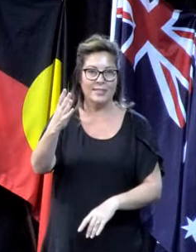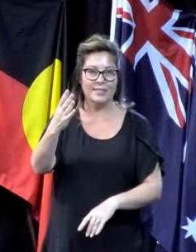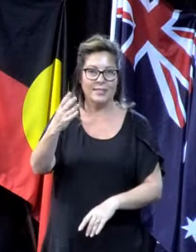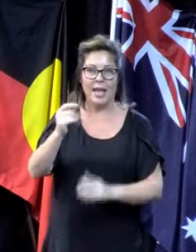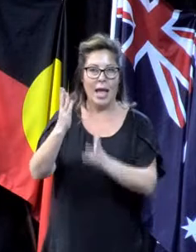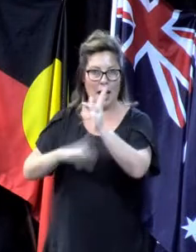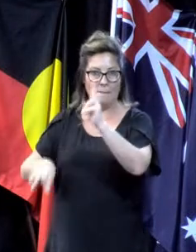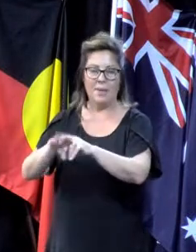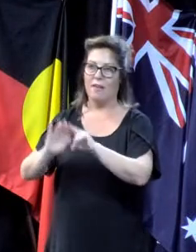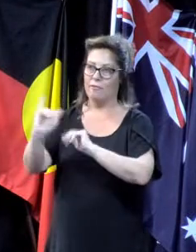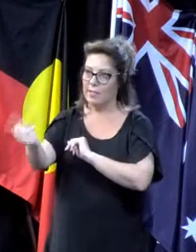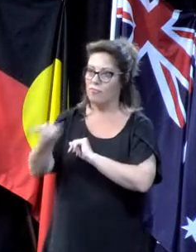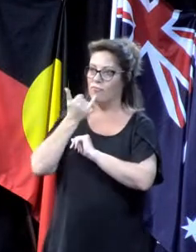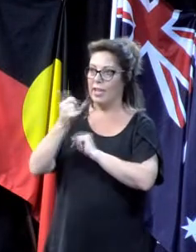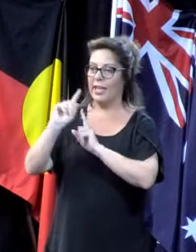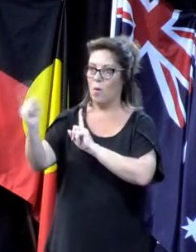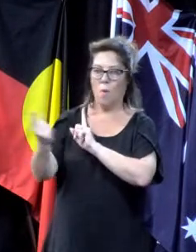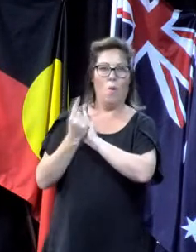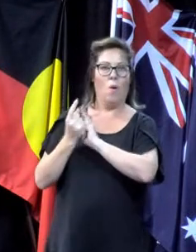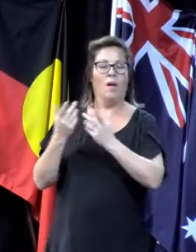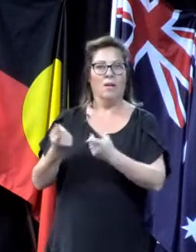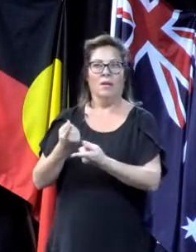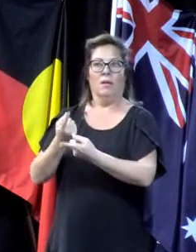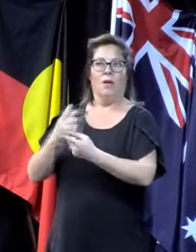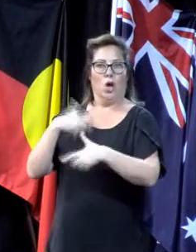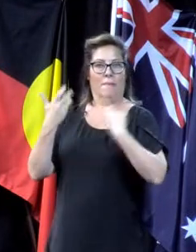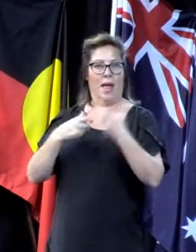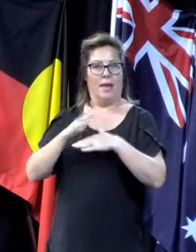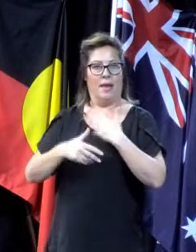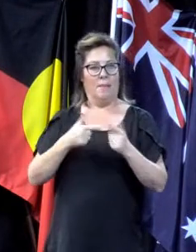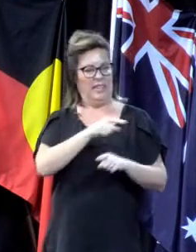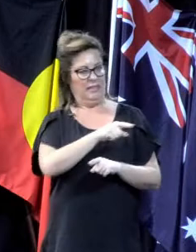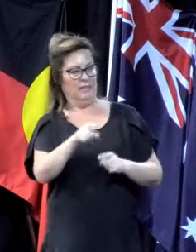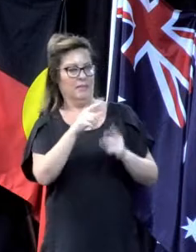to the school in regards to students with disability being in the classrooms of students without disability.